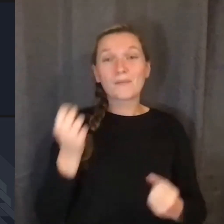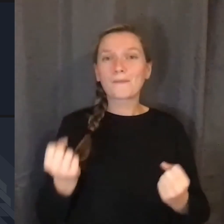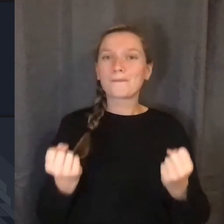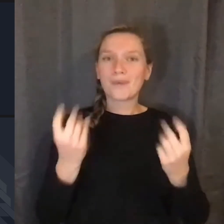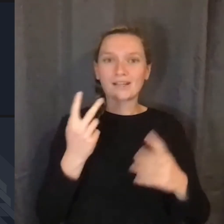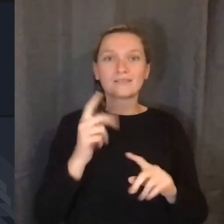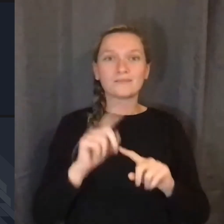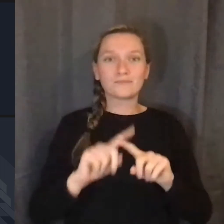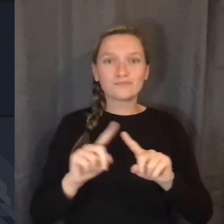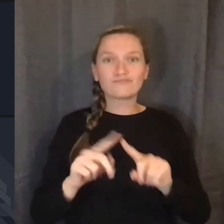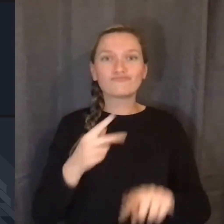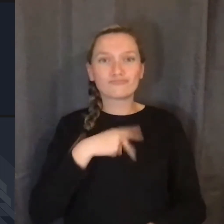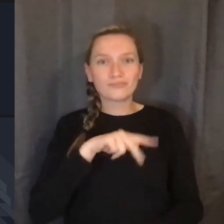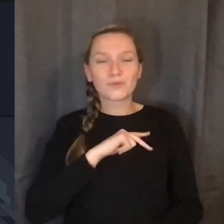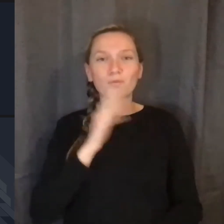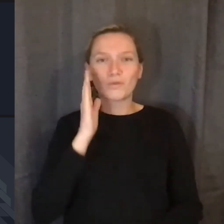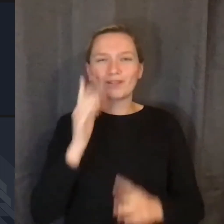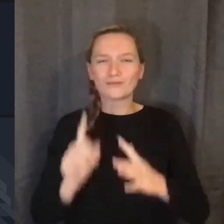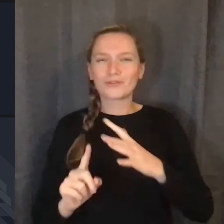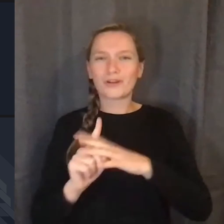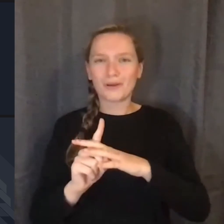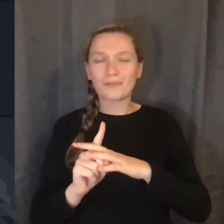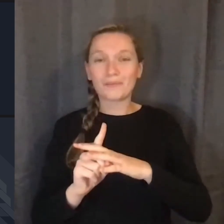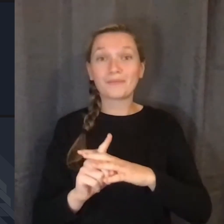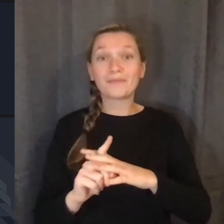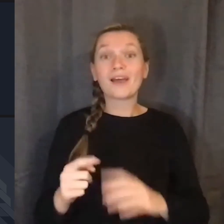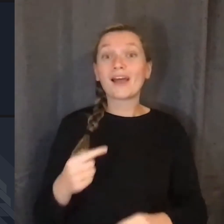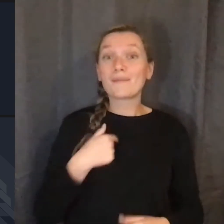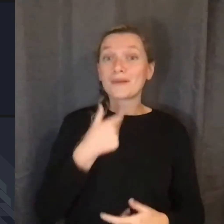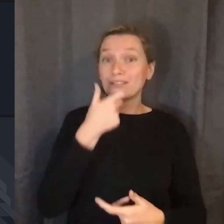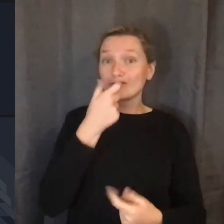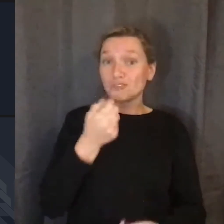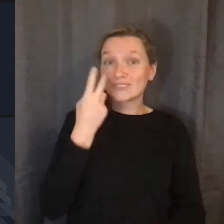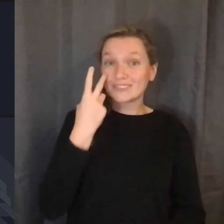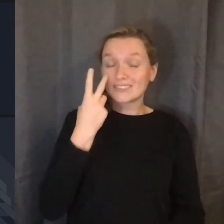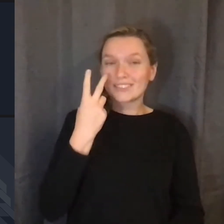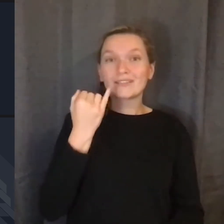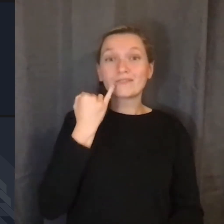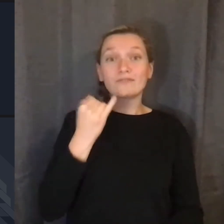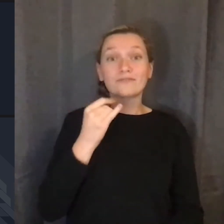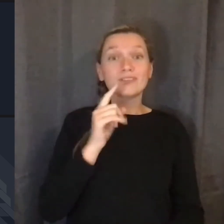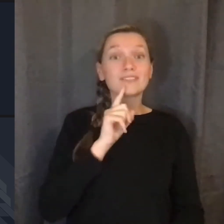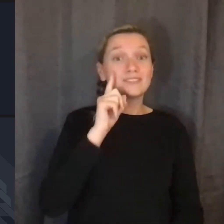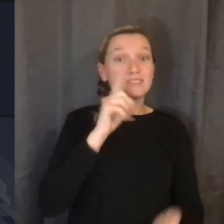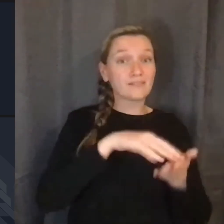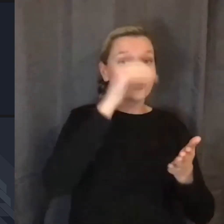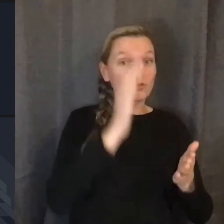I predict that there will be many different personality types that show up on the results.